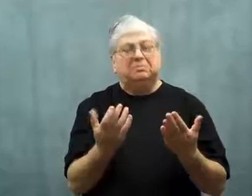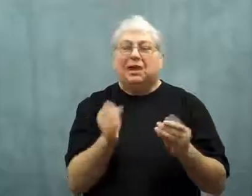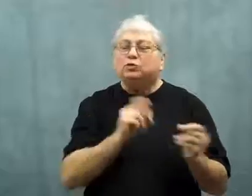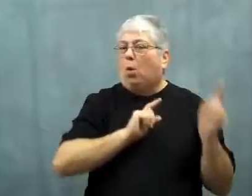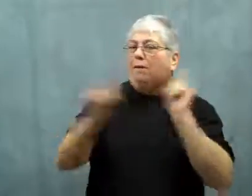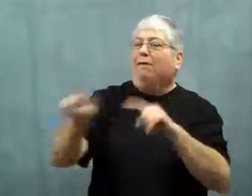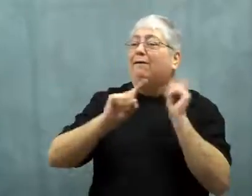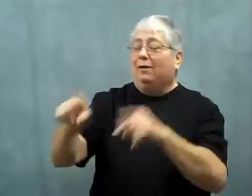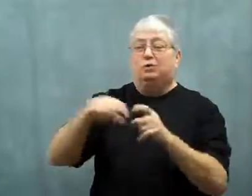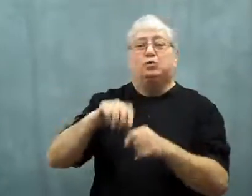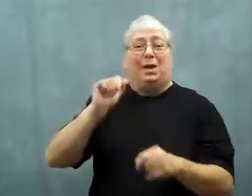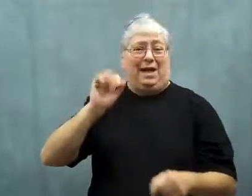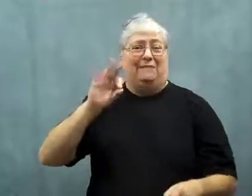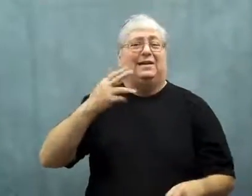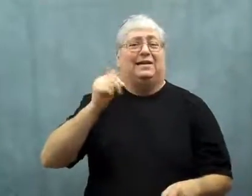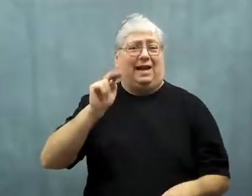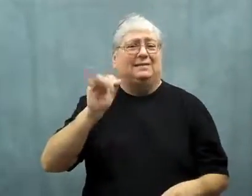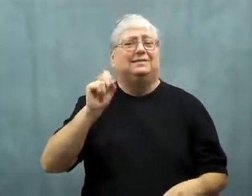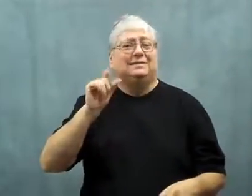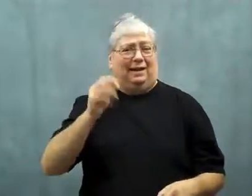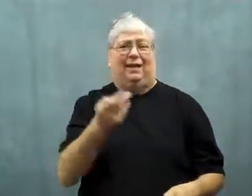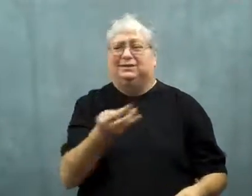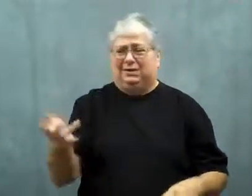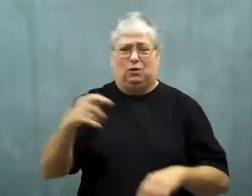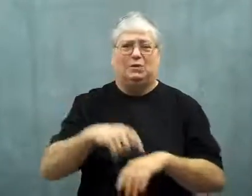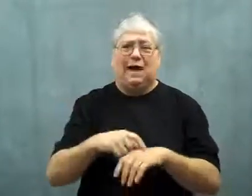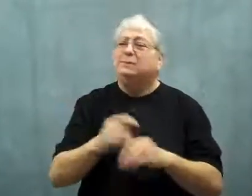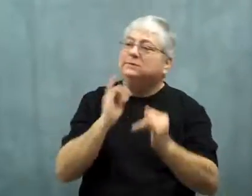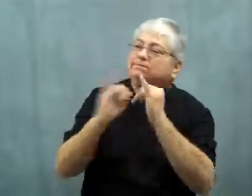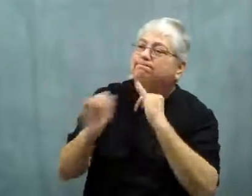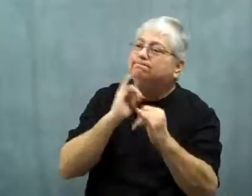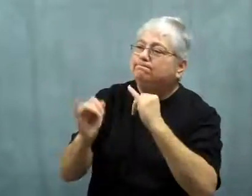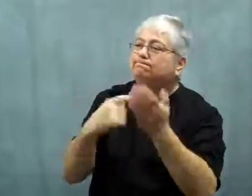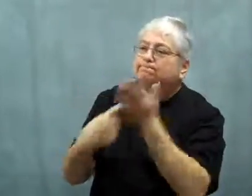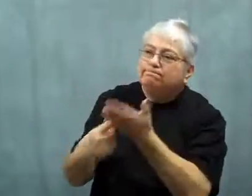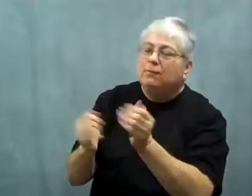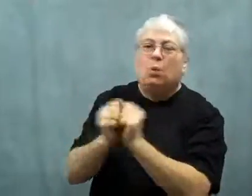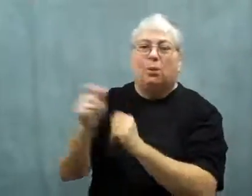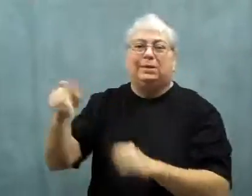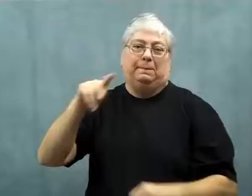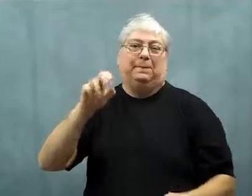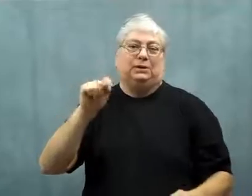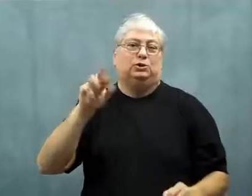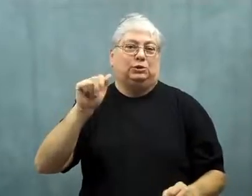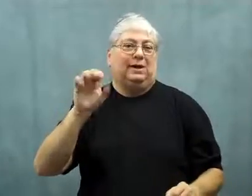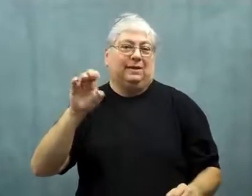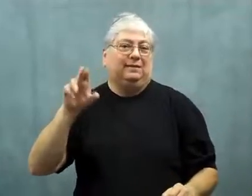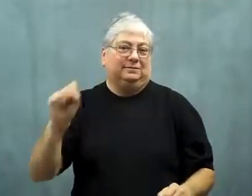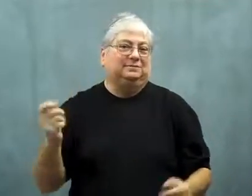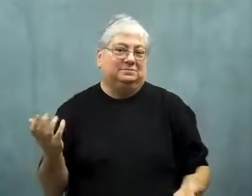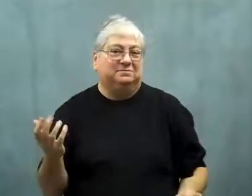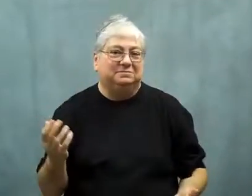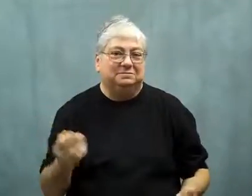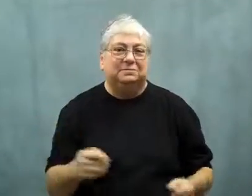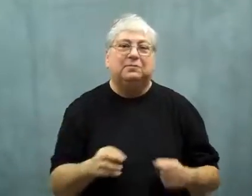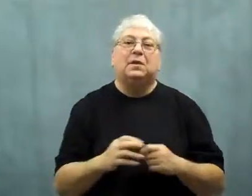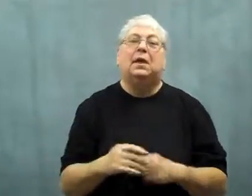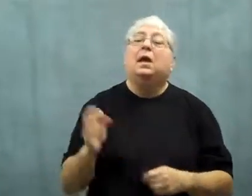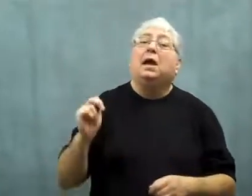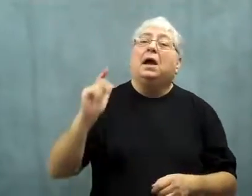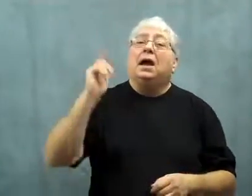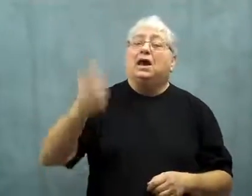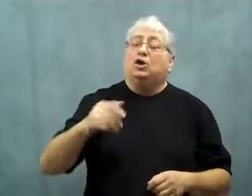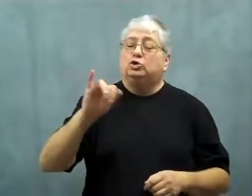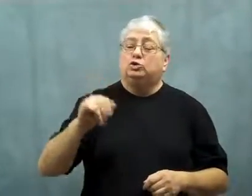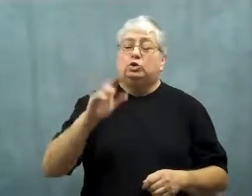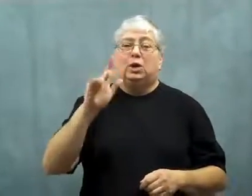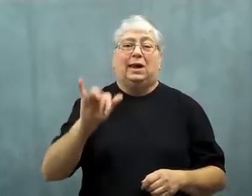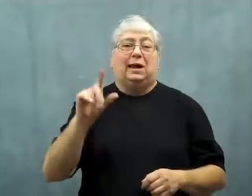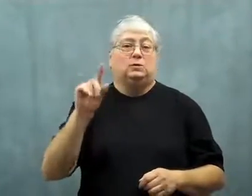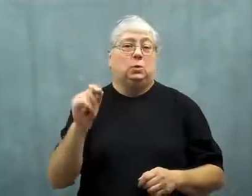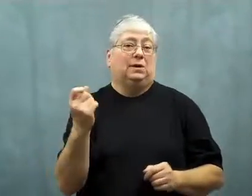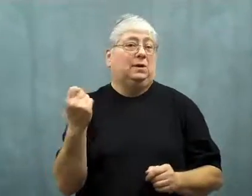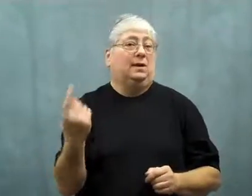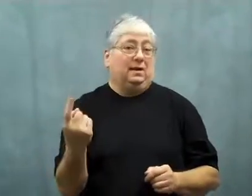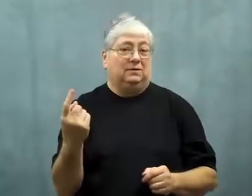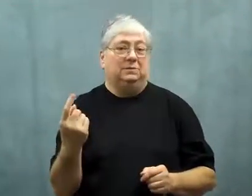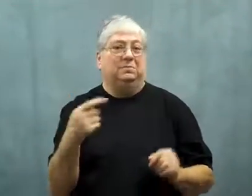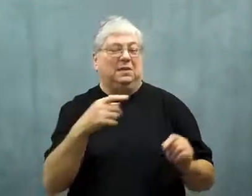She went to Afghanistan several times to interview Petraeus for the book.